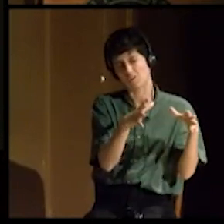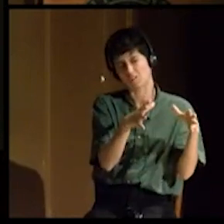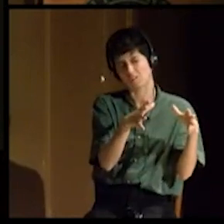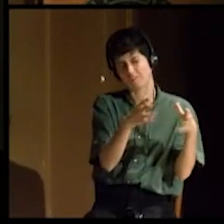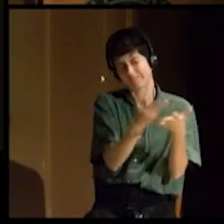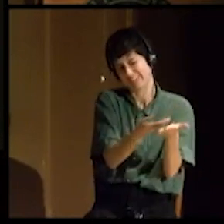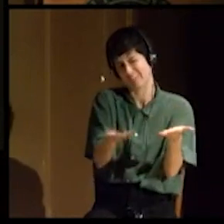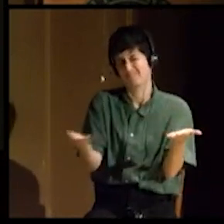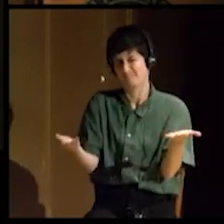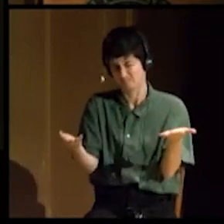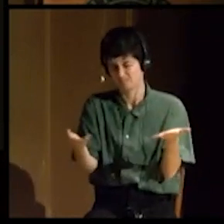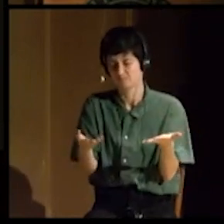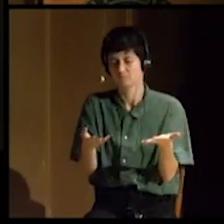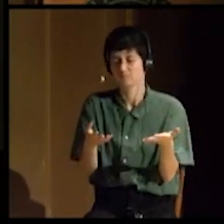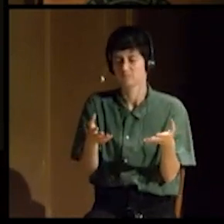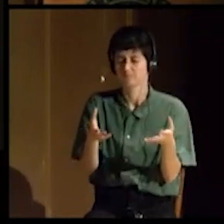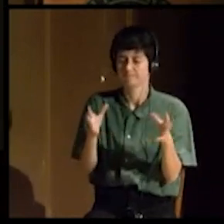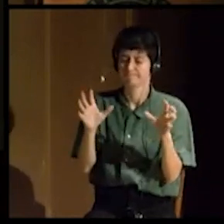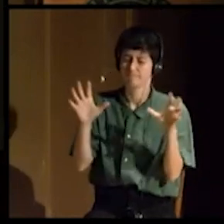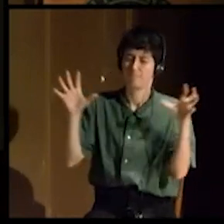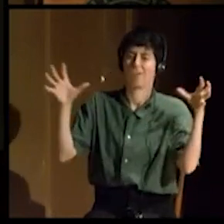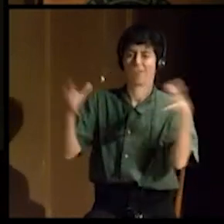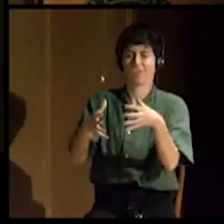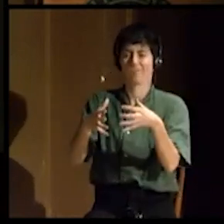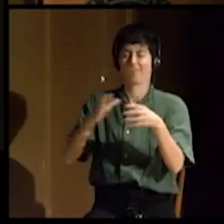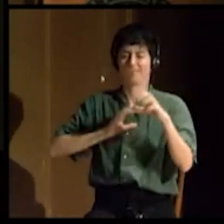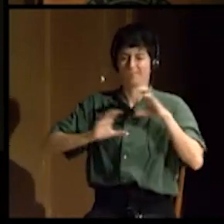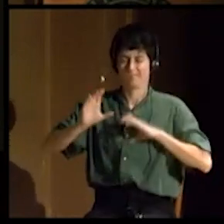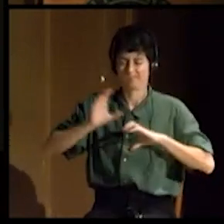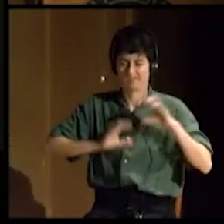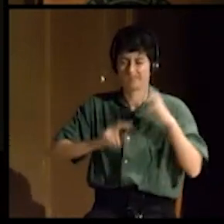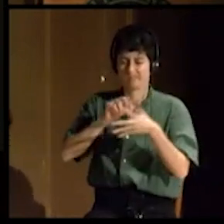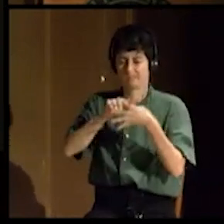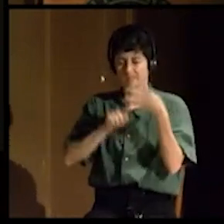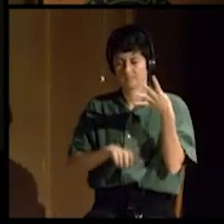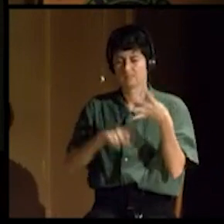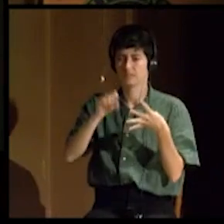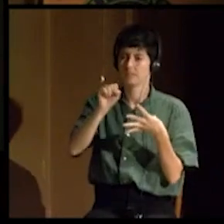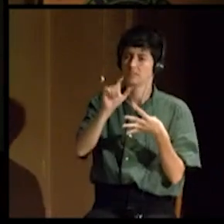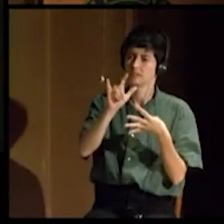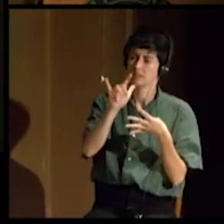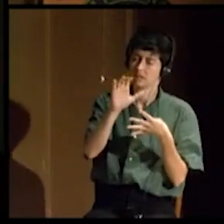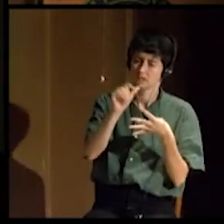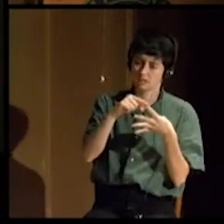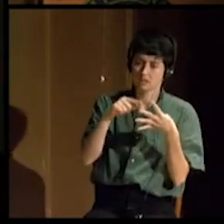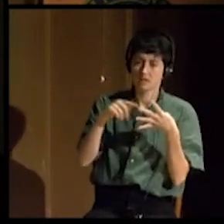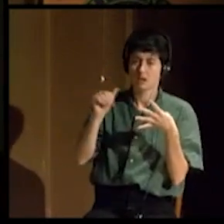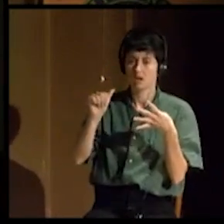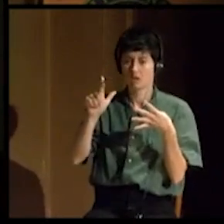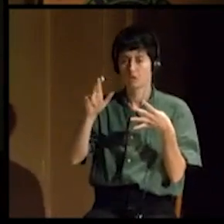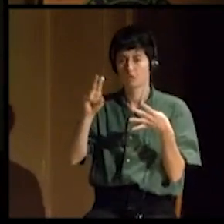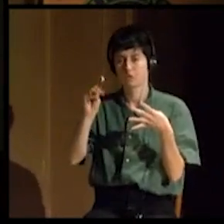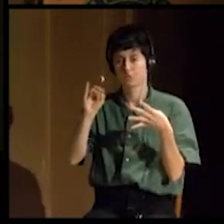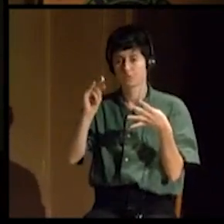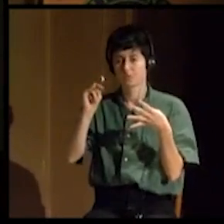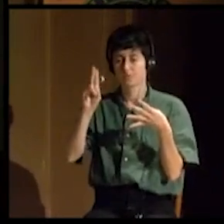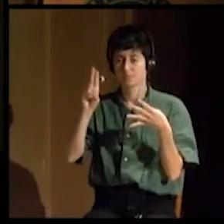rock compositions is mostly made of silica, aluminum, sodium, potassium. And now what's really cool about these four components is